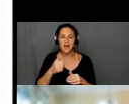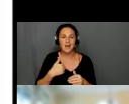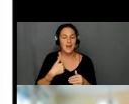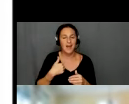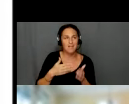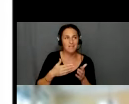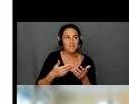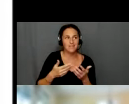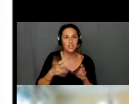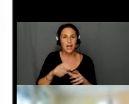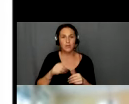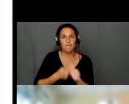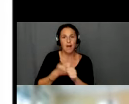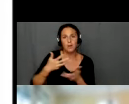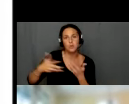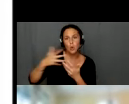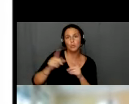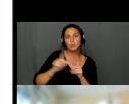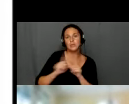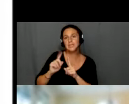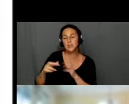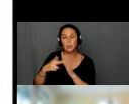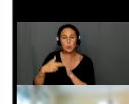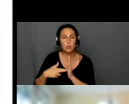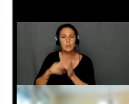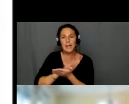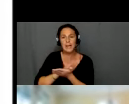or to you know clean workstations and things like that so it's